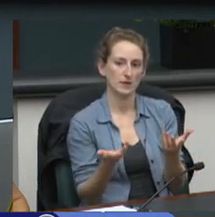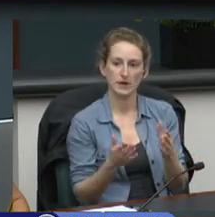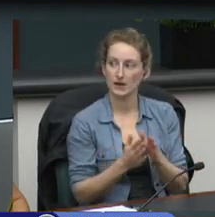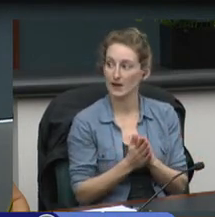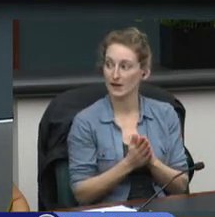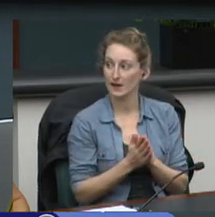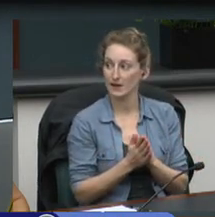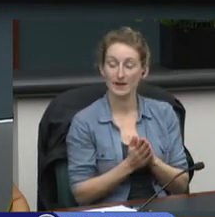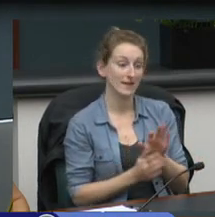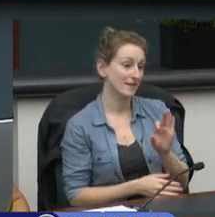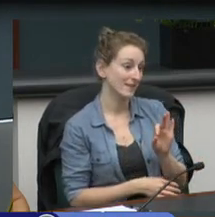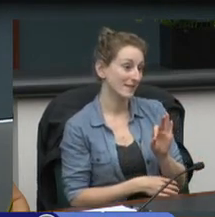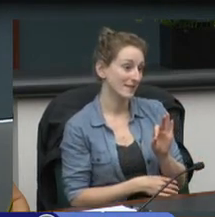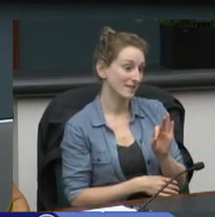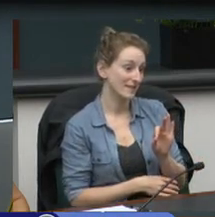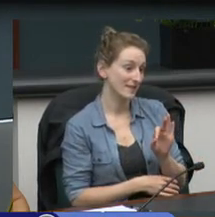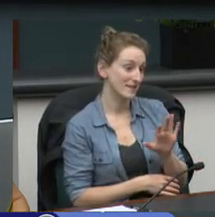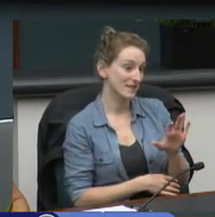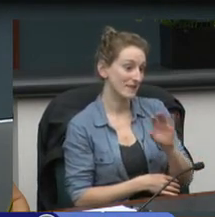neighborhoods built out anyway it's not going to make much of a difference